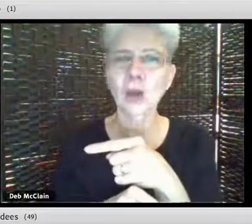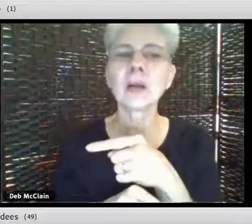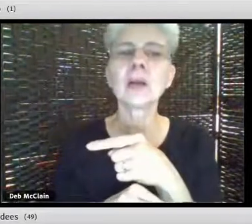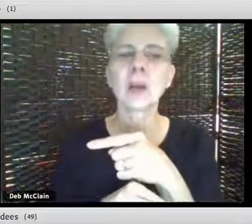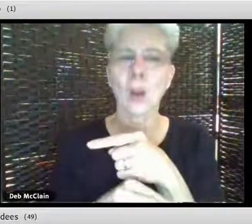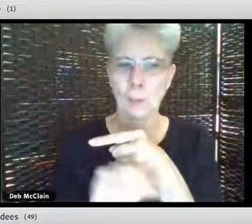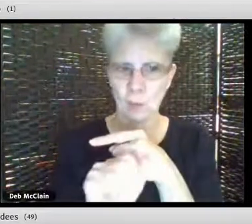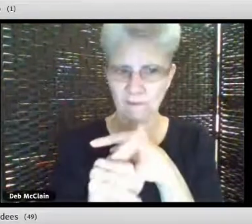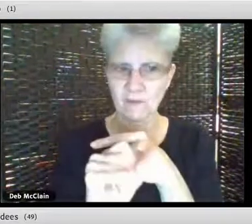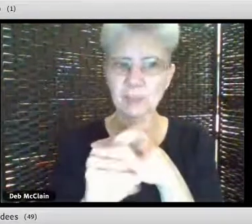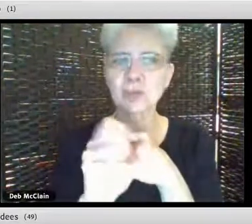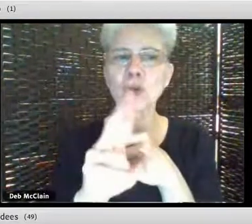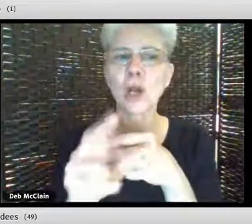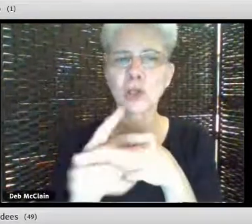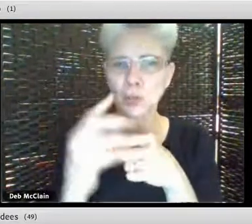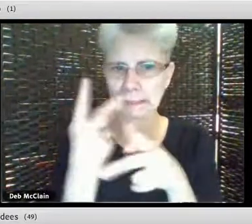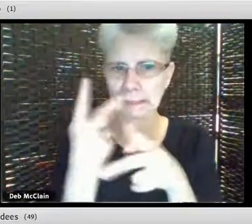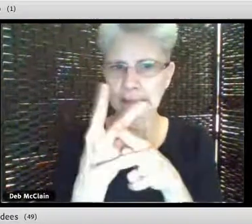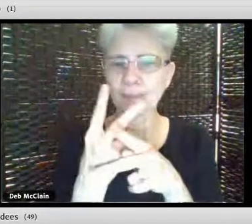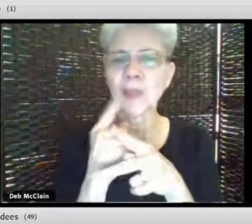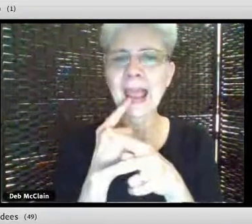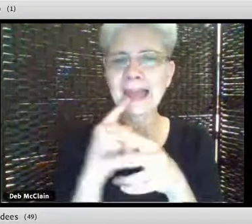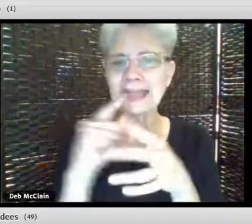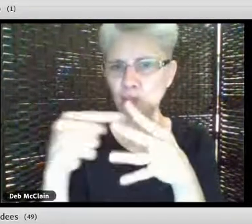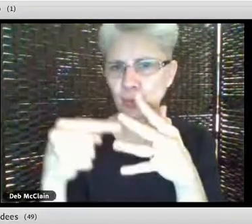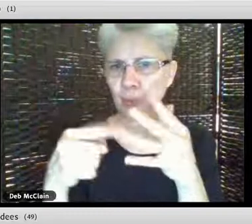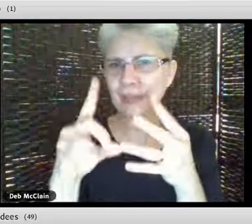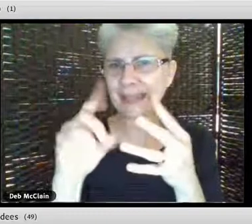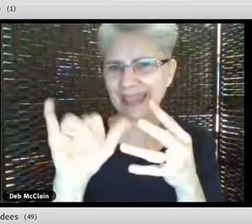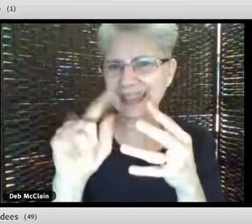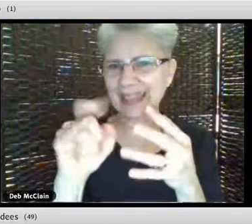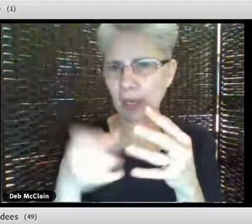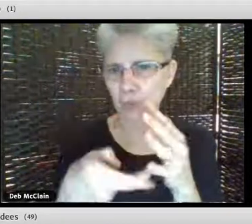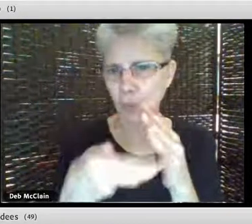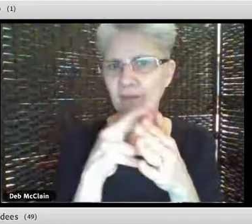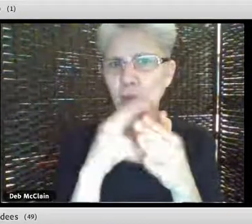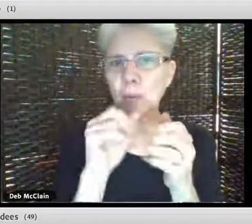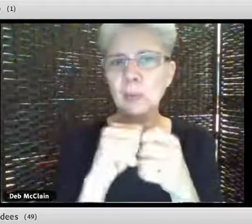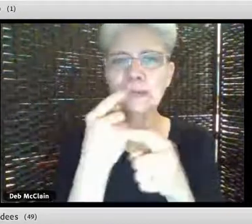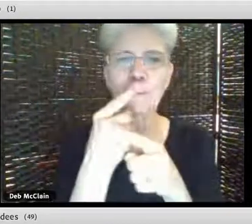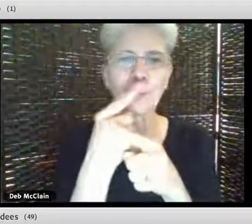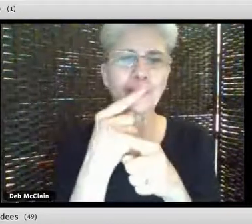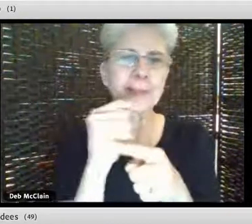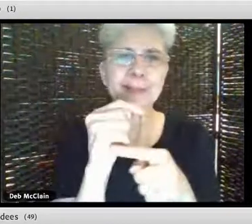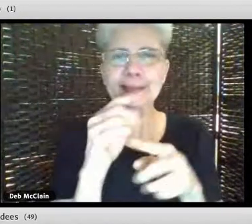You can rename things. You can view details. This is kind of just like properties on, you know,